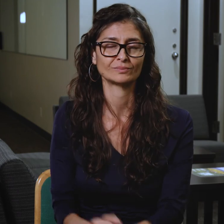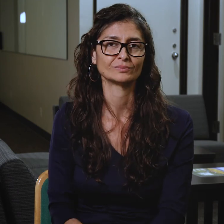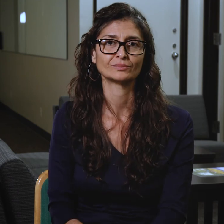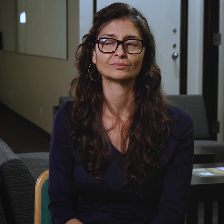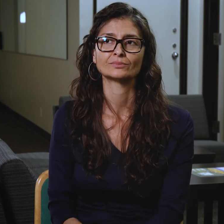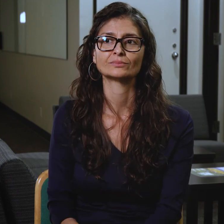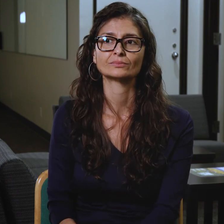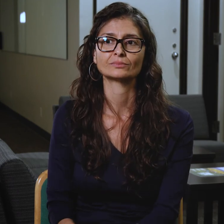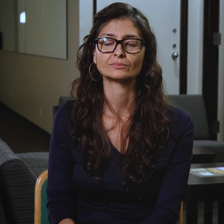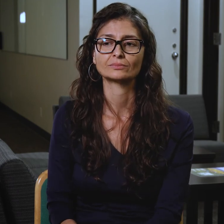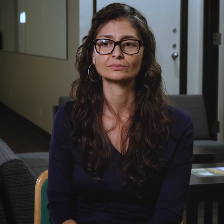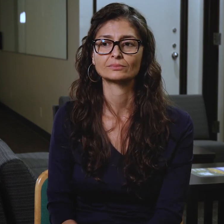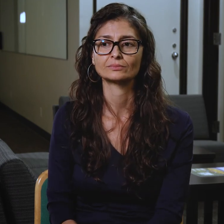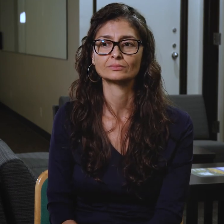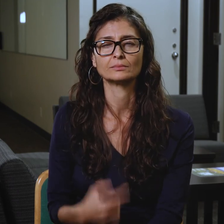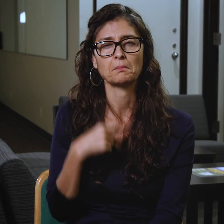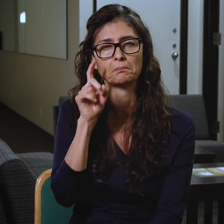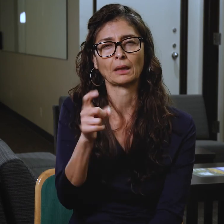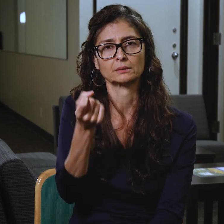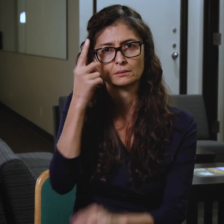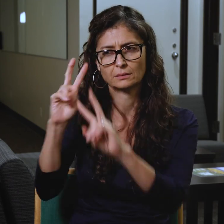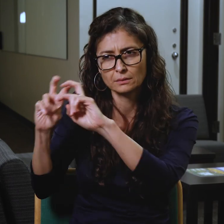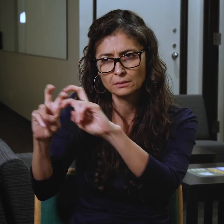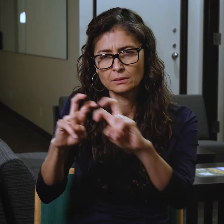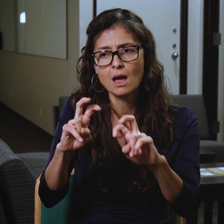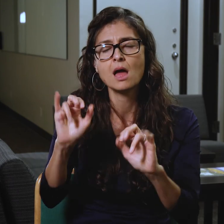on education. We must understand and get to know families